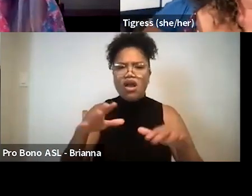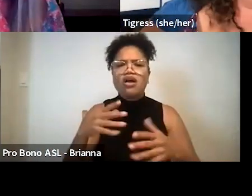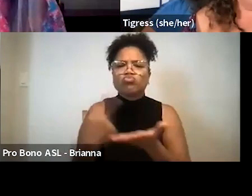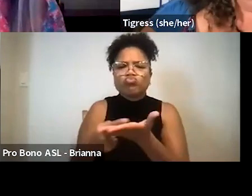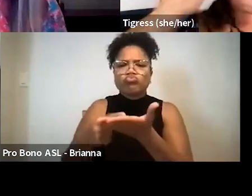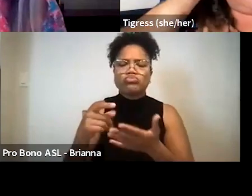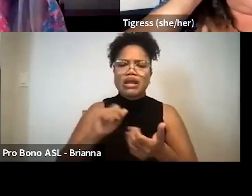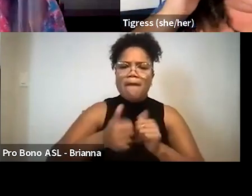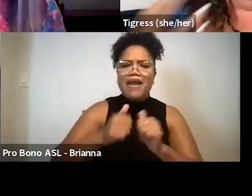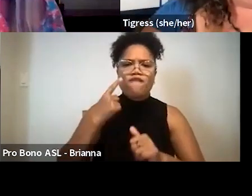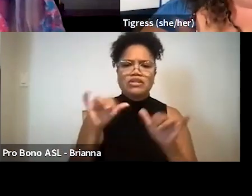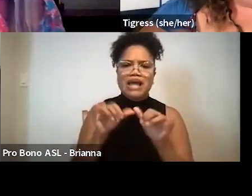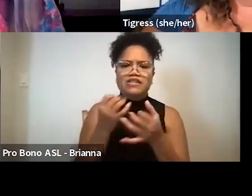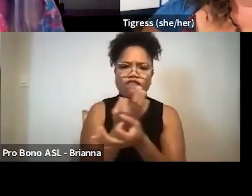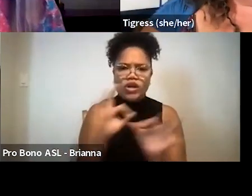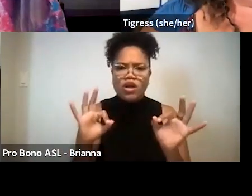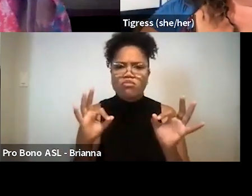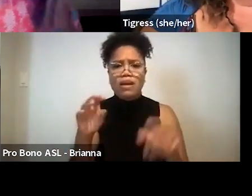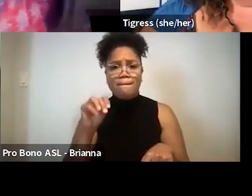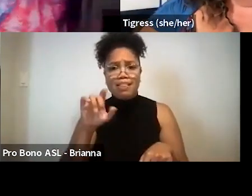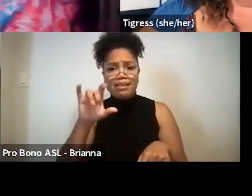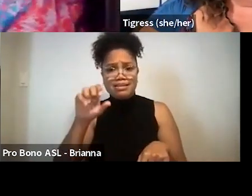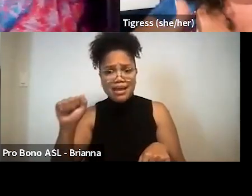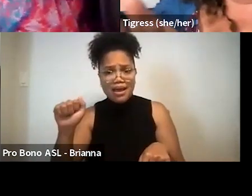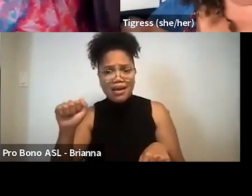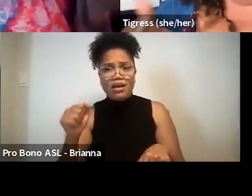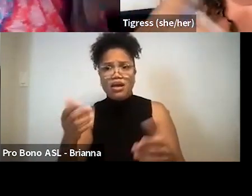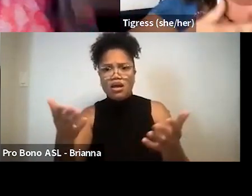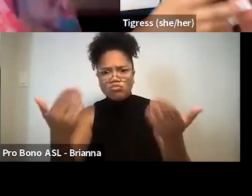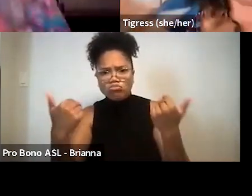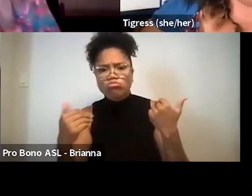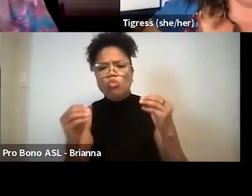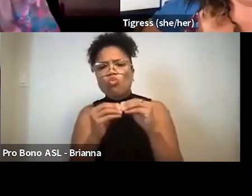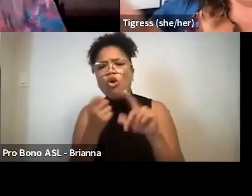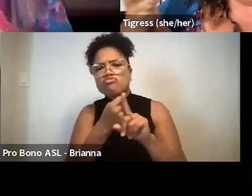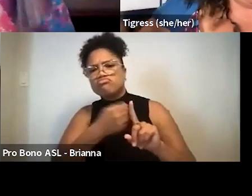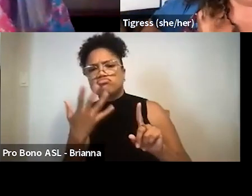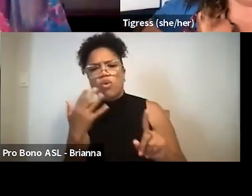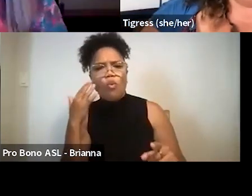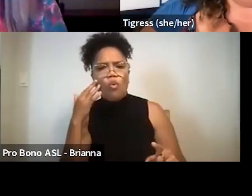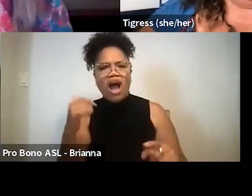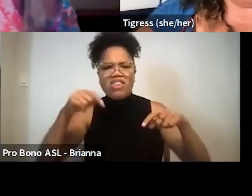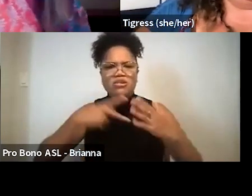Melissa, will you lead us off on this question about just. Yeah, just a little bit more about why why this project with Dove